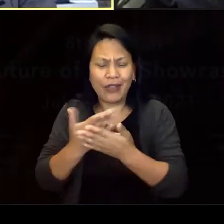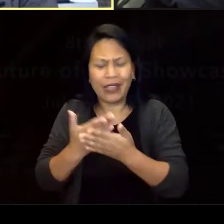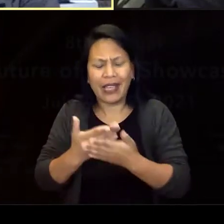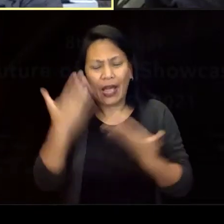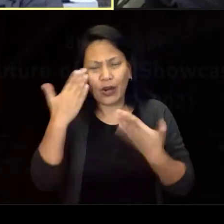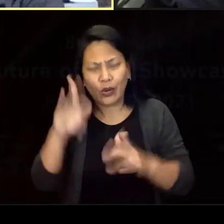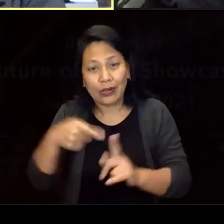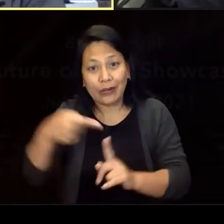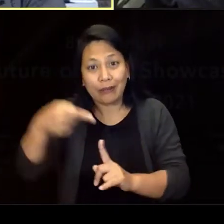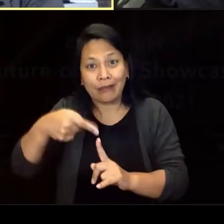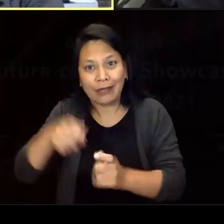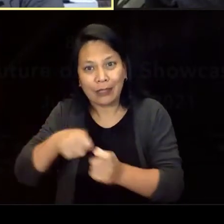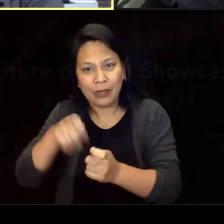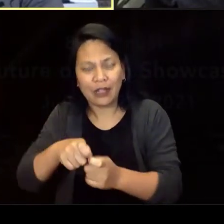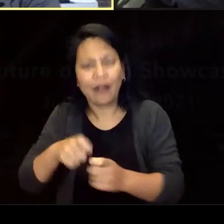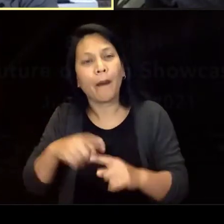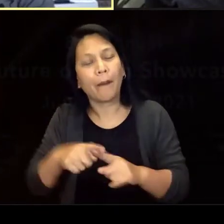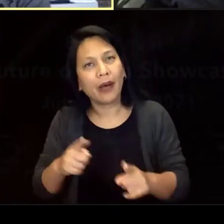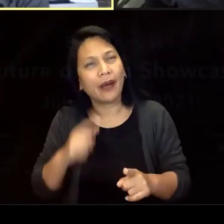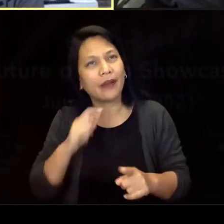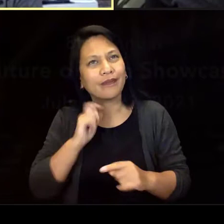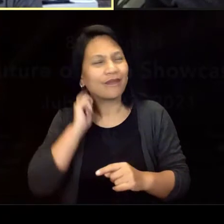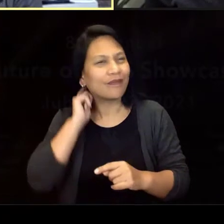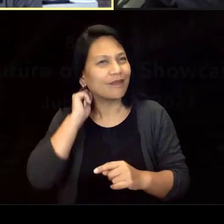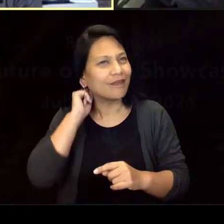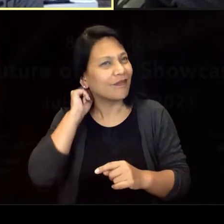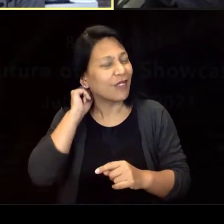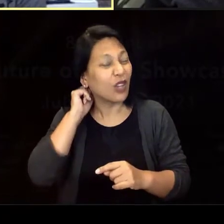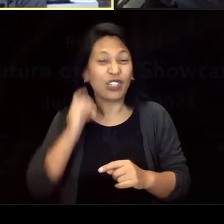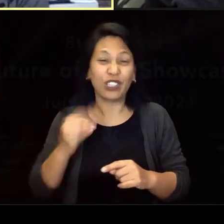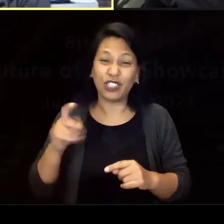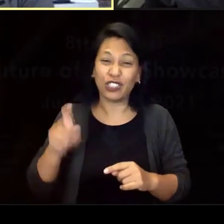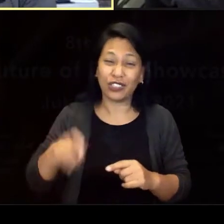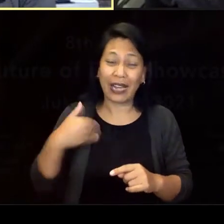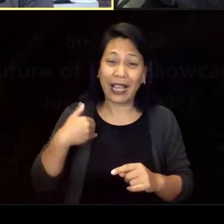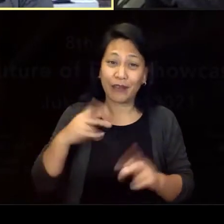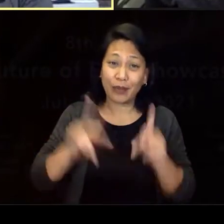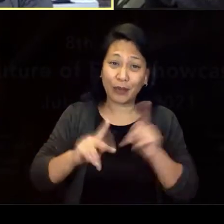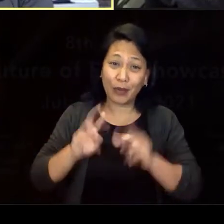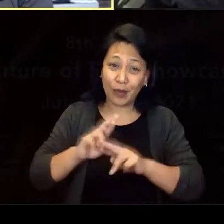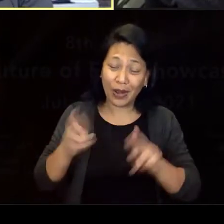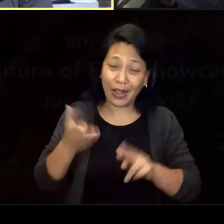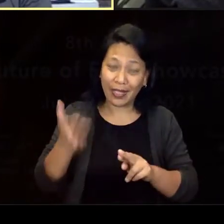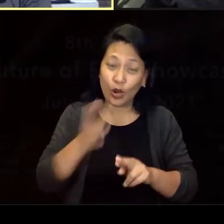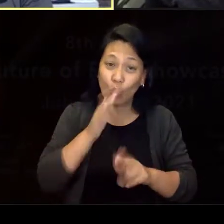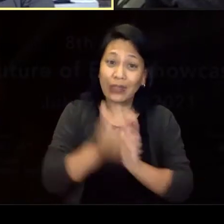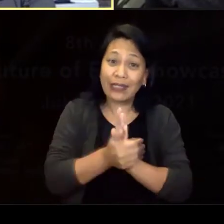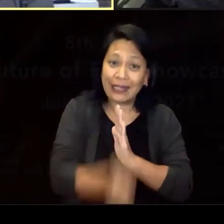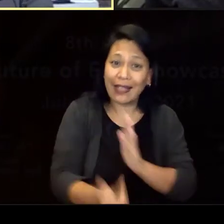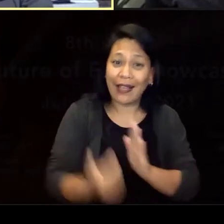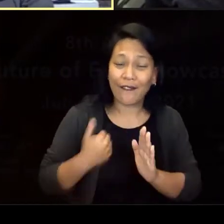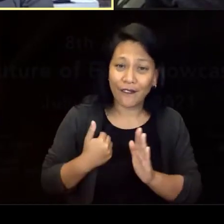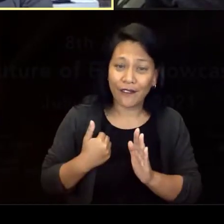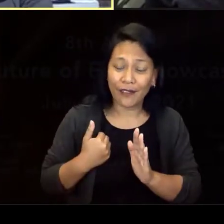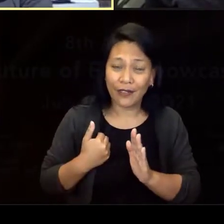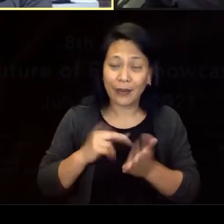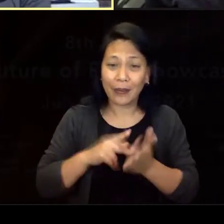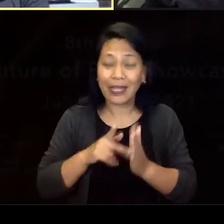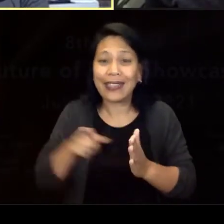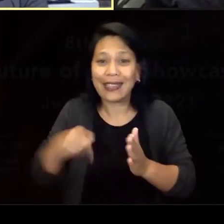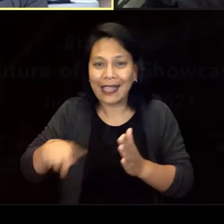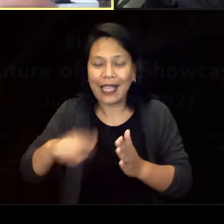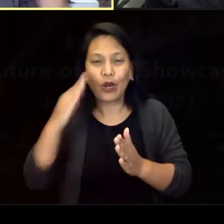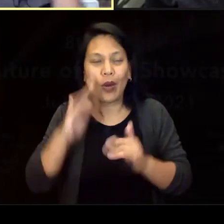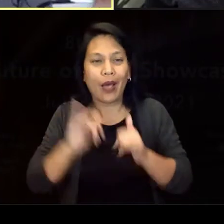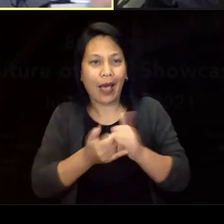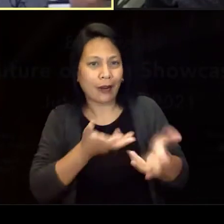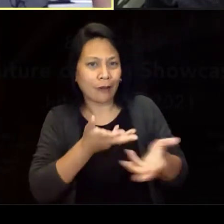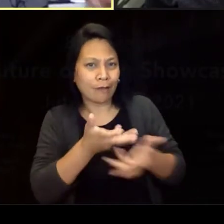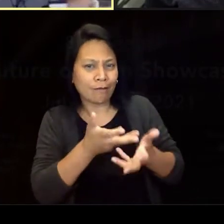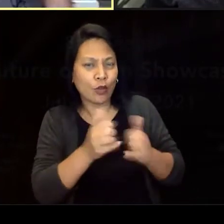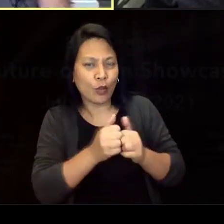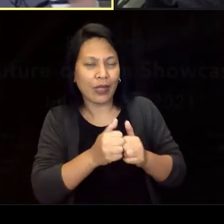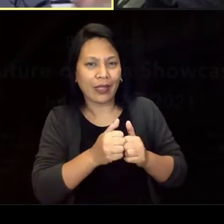And, but we should have people with that knowledge to be able to be called, but also it's like, you have to be able to pay those